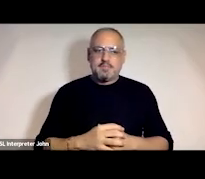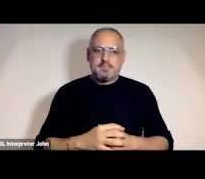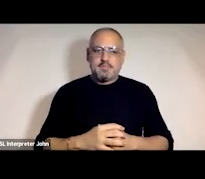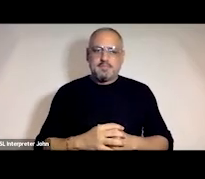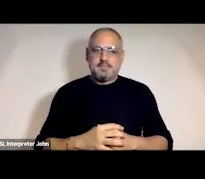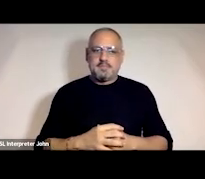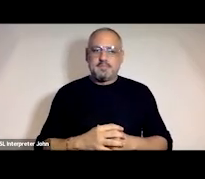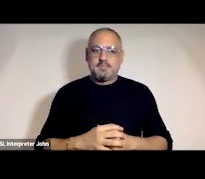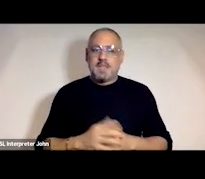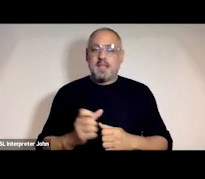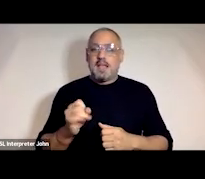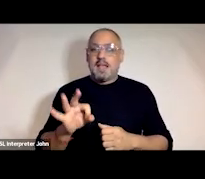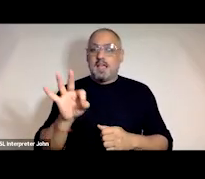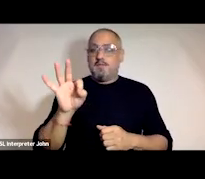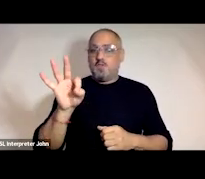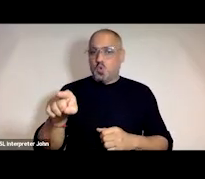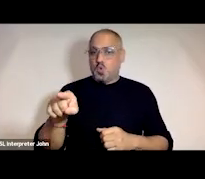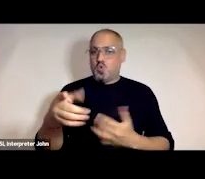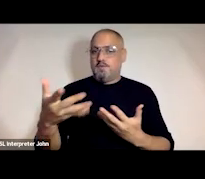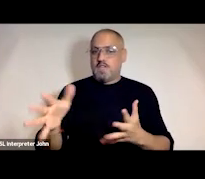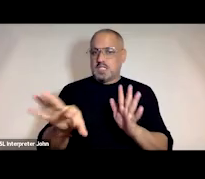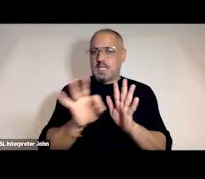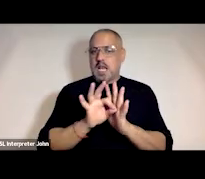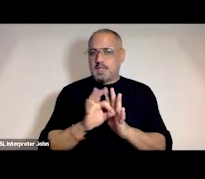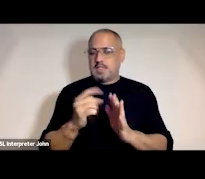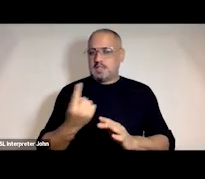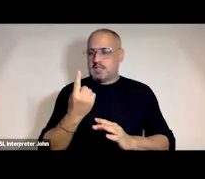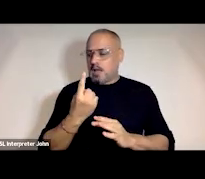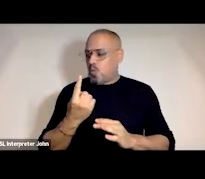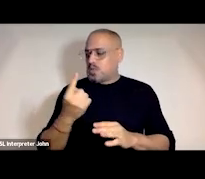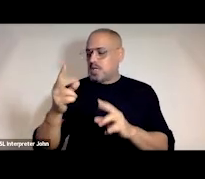If you selected that someone was applying for themselves